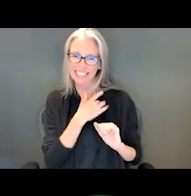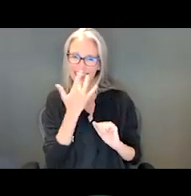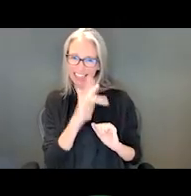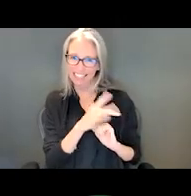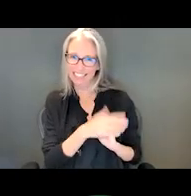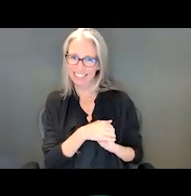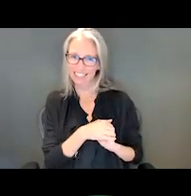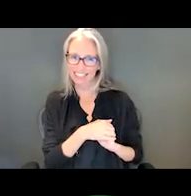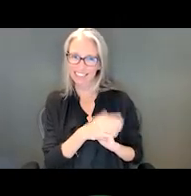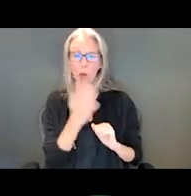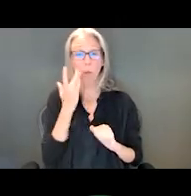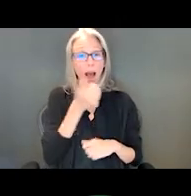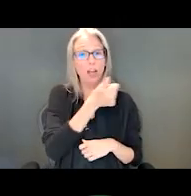of disabled persons off until 1,992.